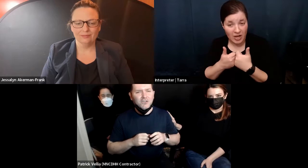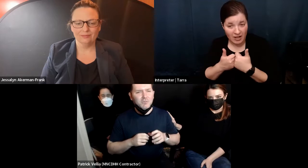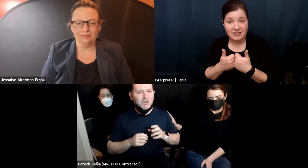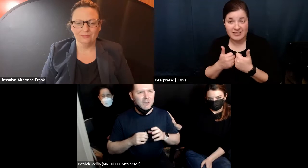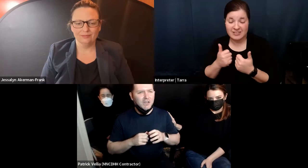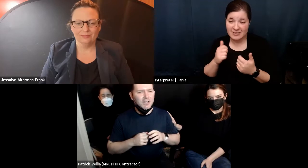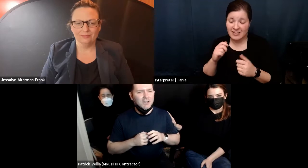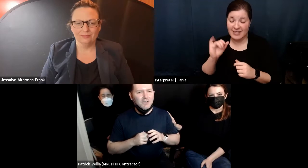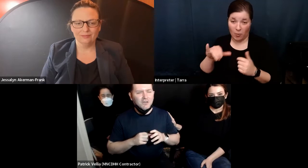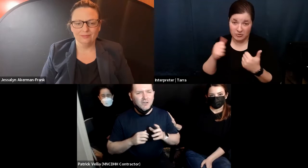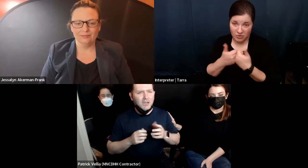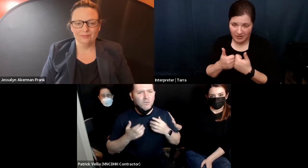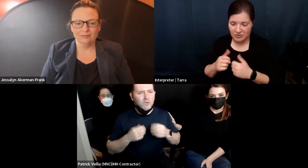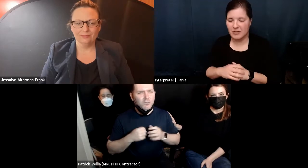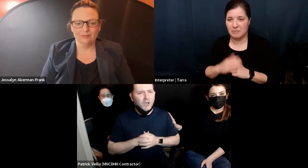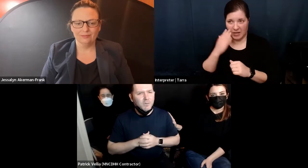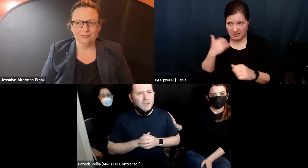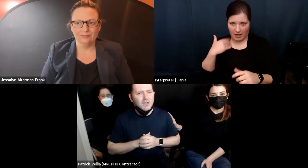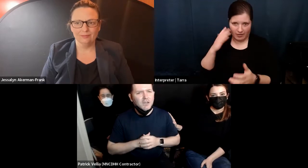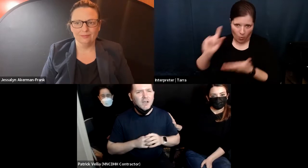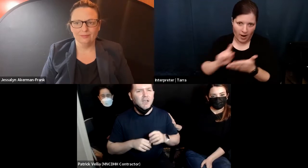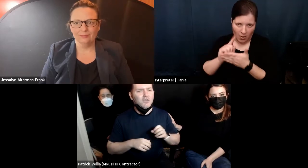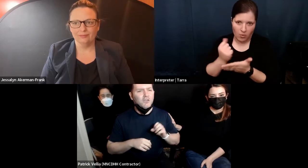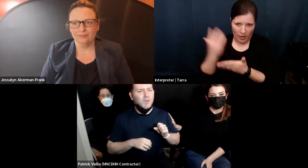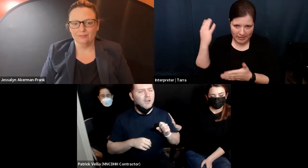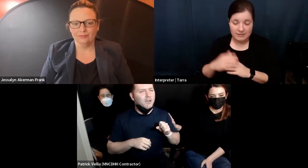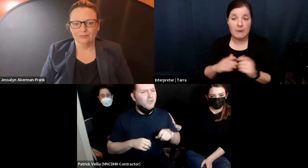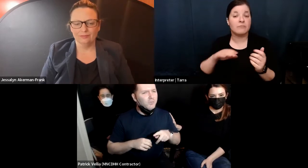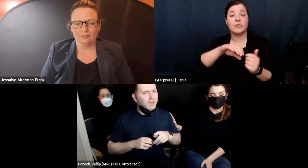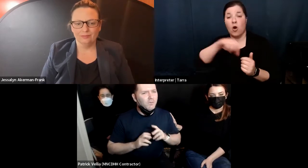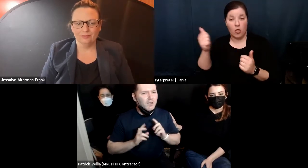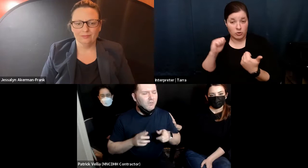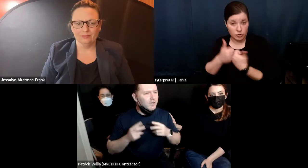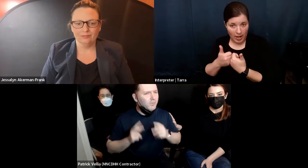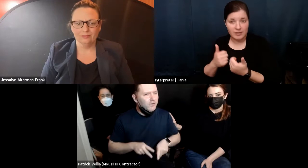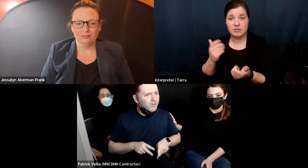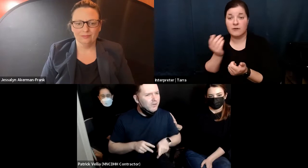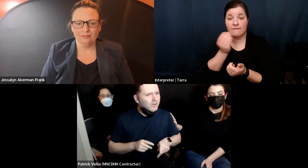It's been a challenge.